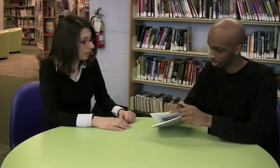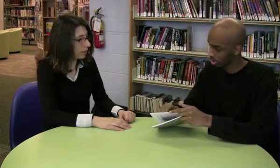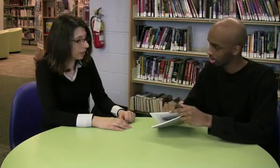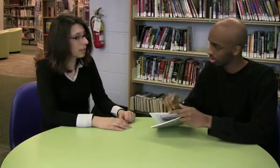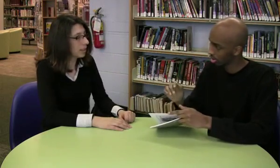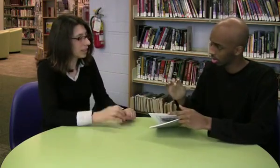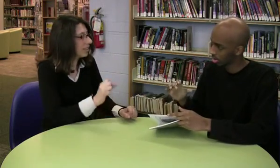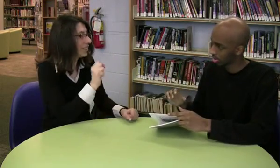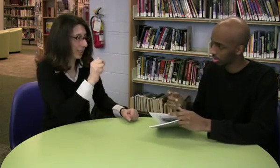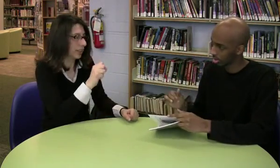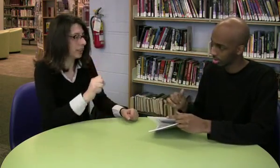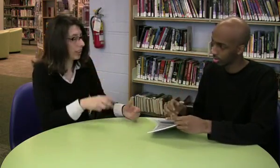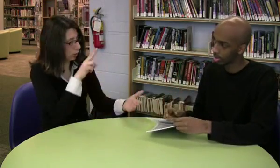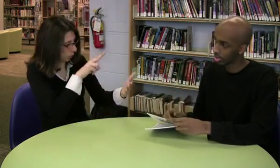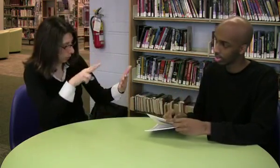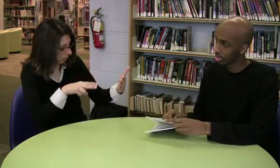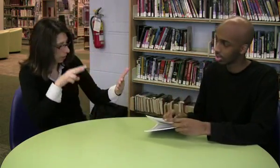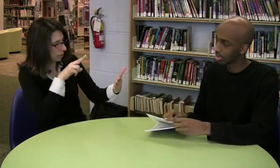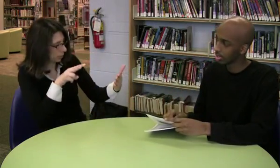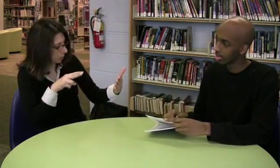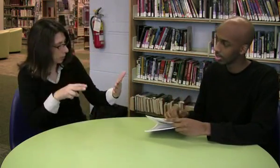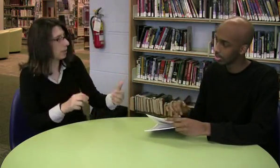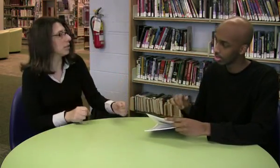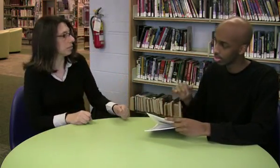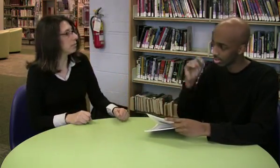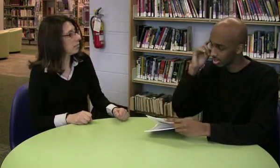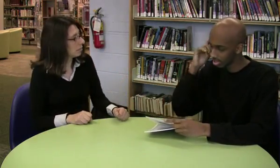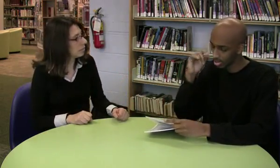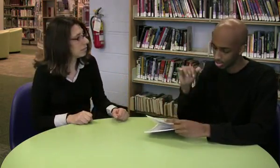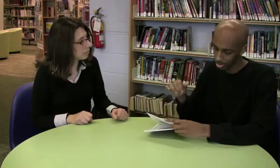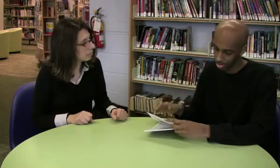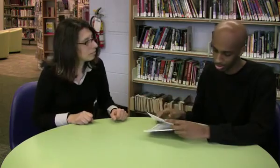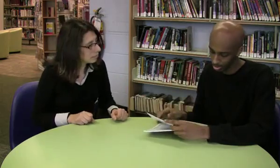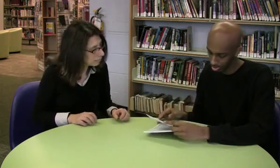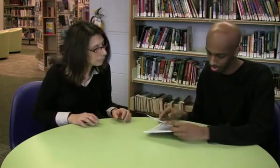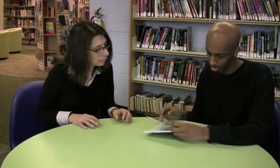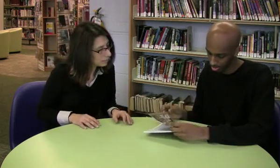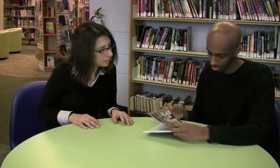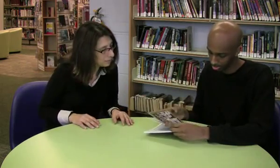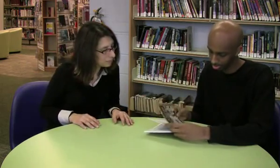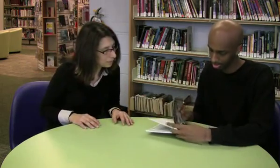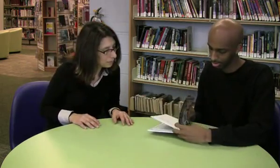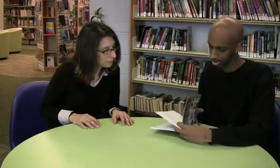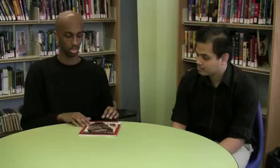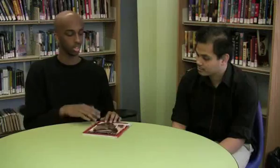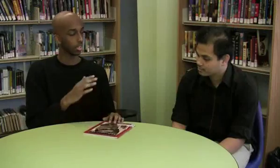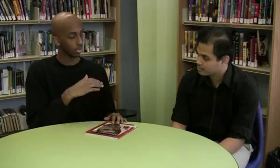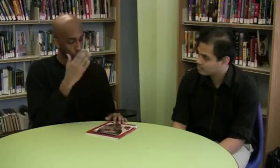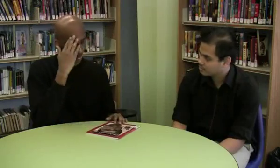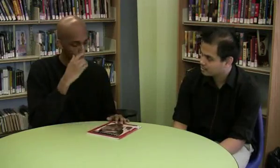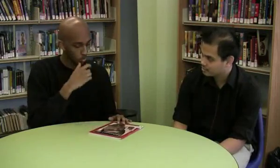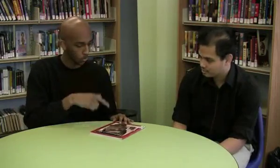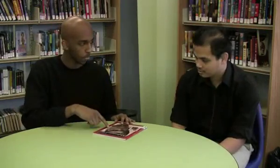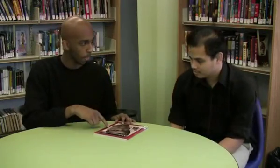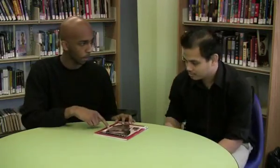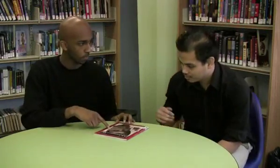Yes. You can read about him. Do you know who this is?